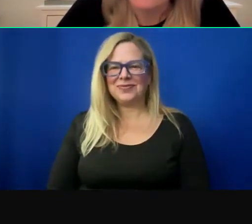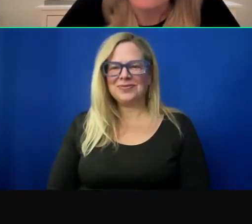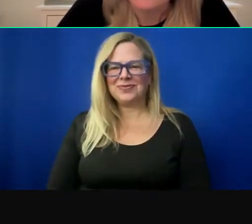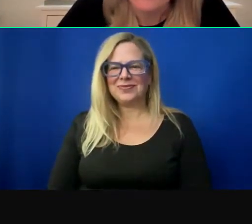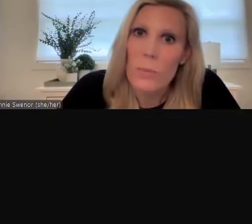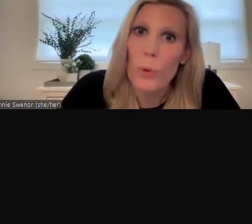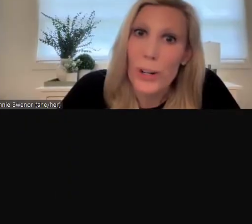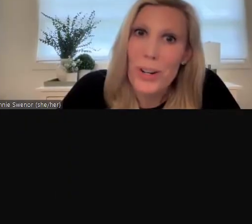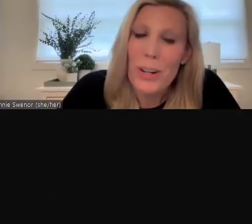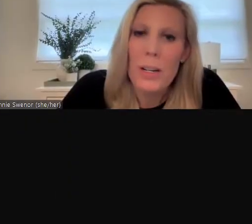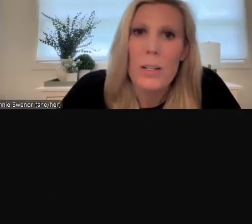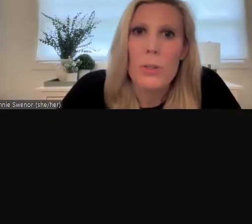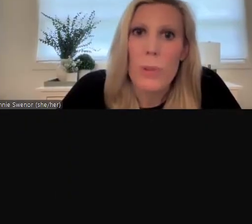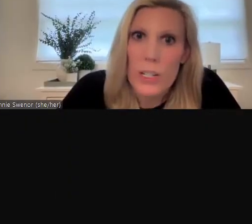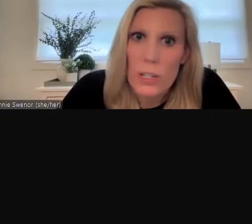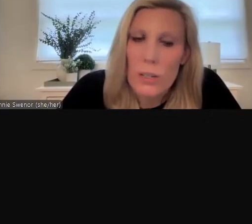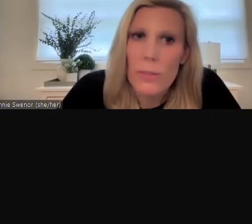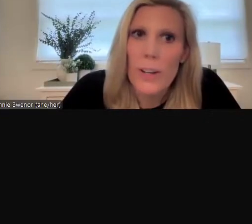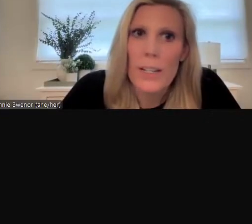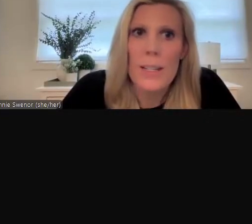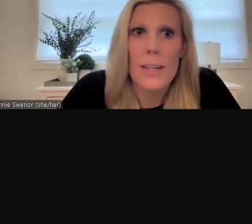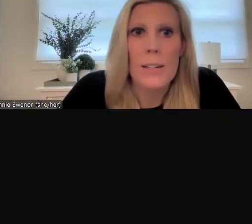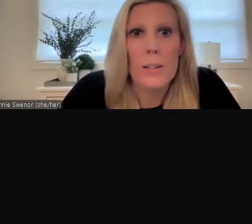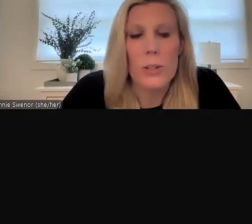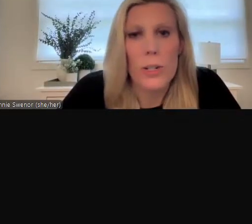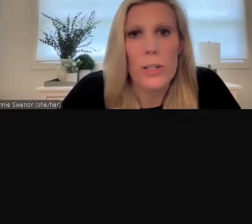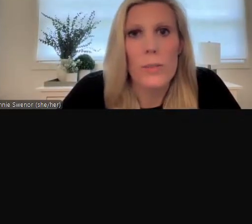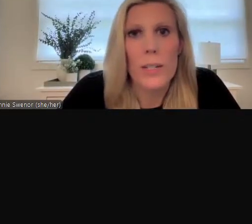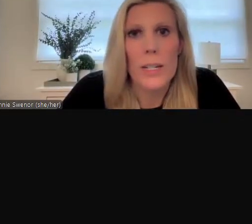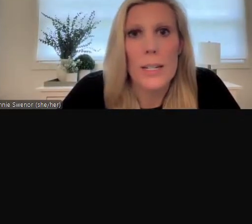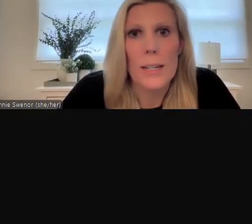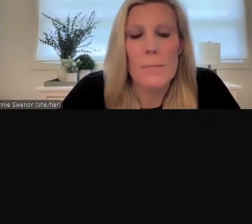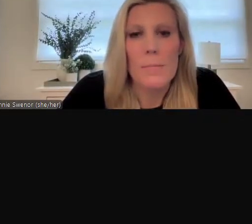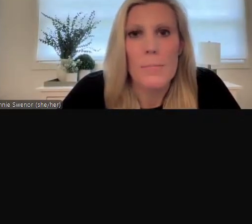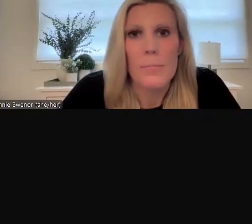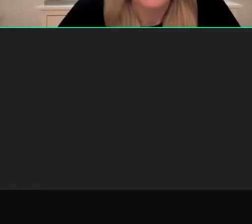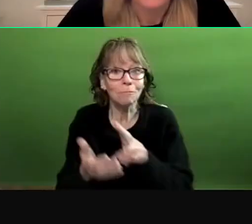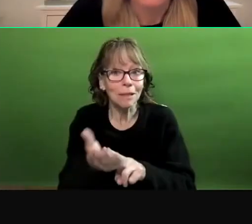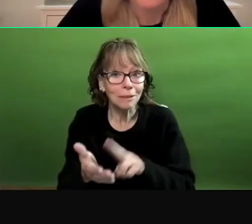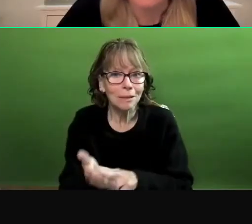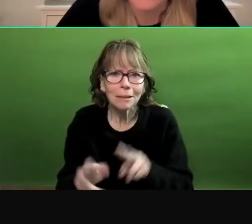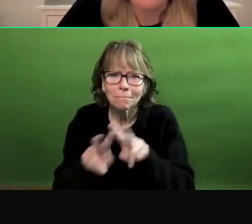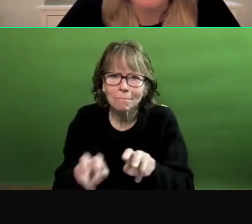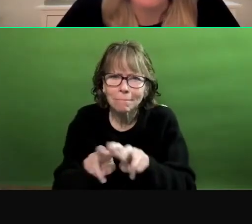processes were to register for vaccine during COVID-19. We have a dashboard